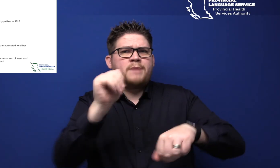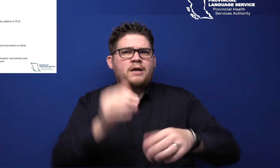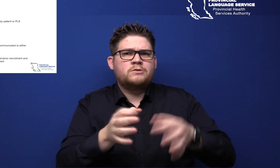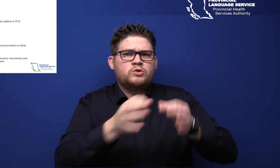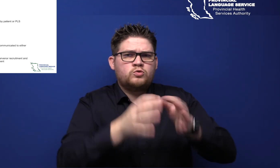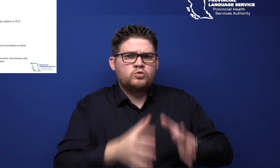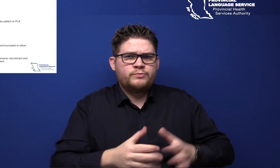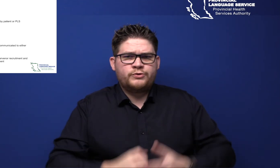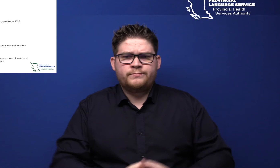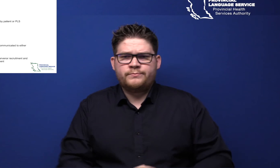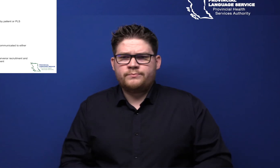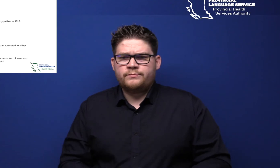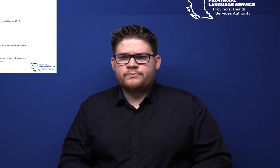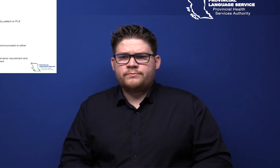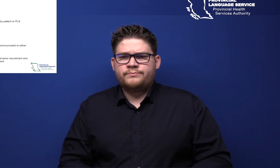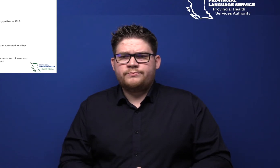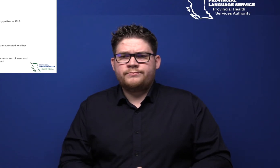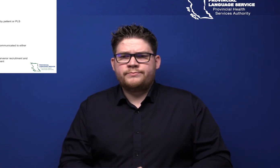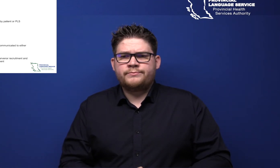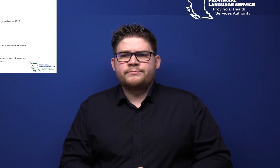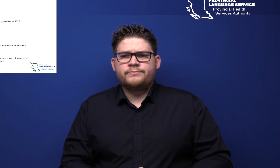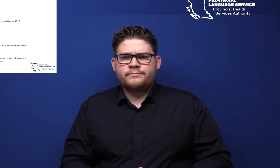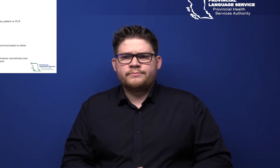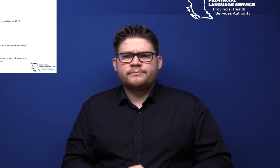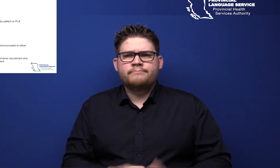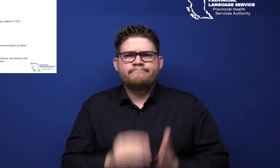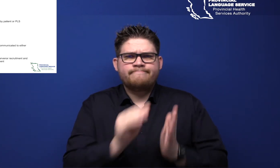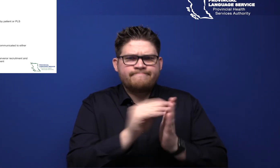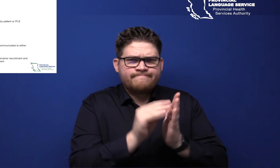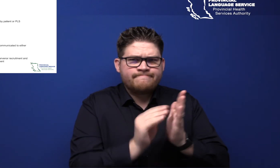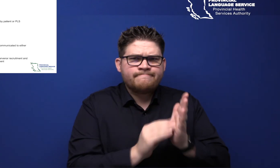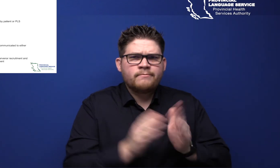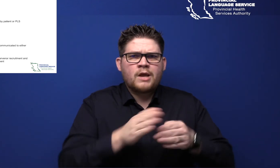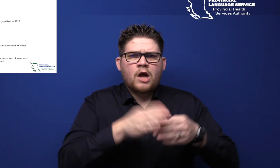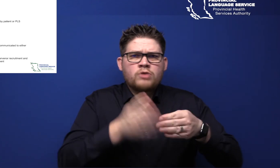THEY WILL DISPATCH THE INTERPRETERS.